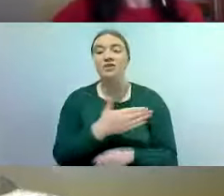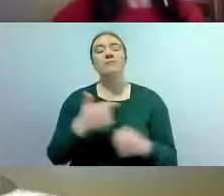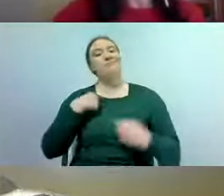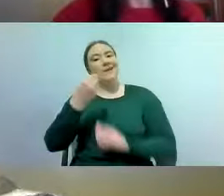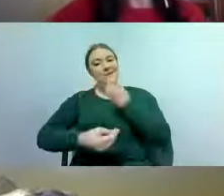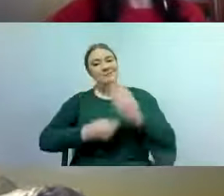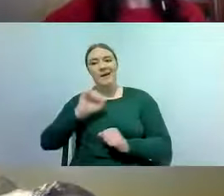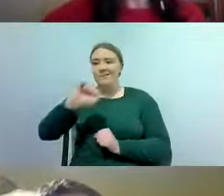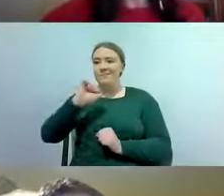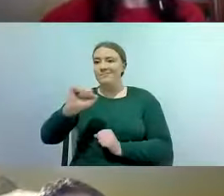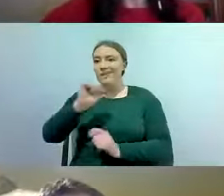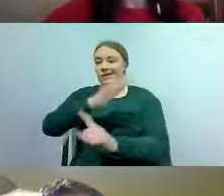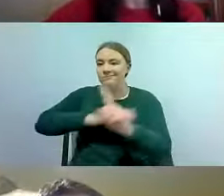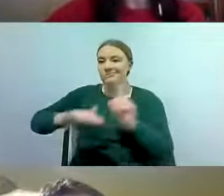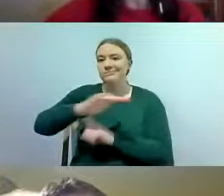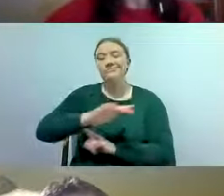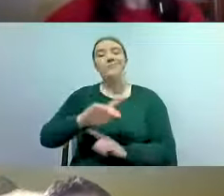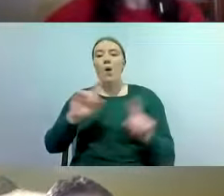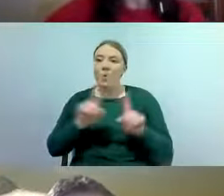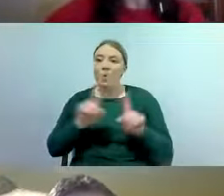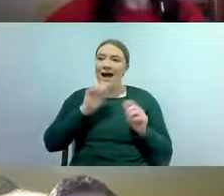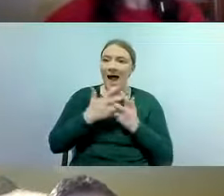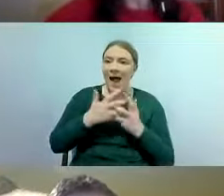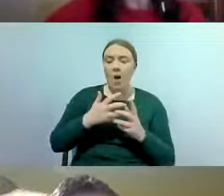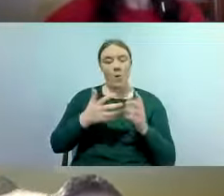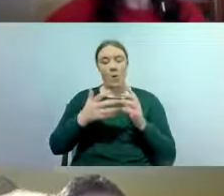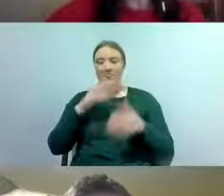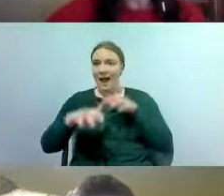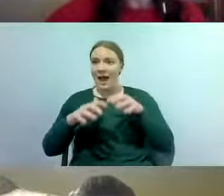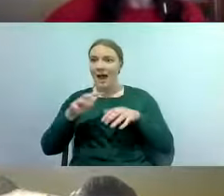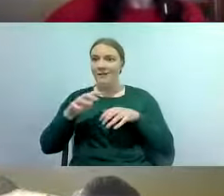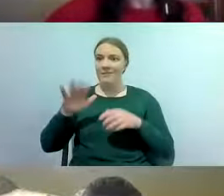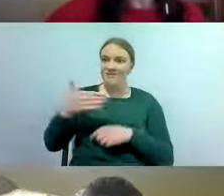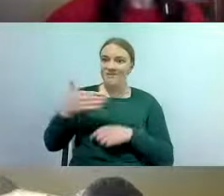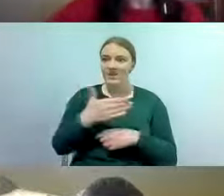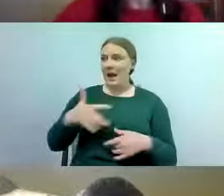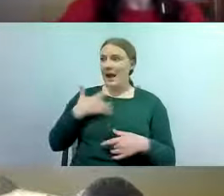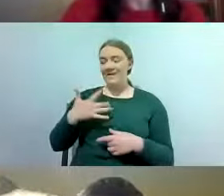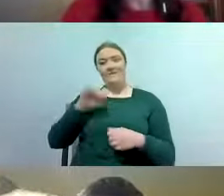that would be the interactions between the animals and their environment so they're a freshwater